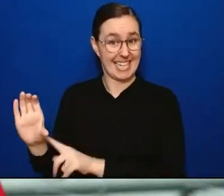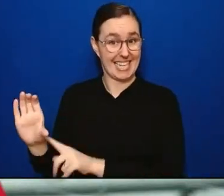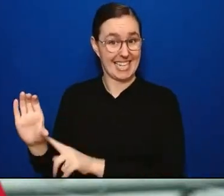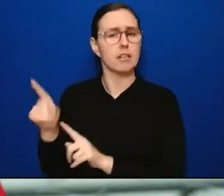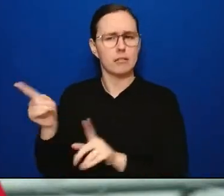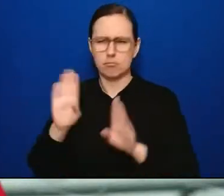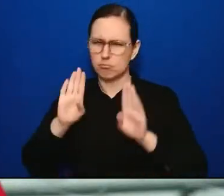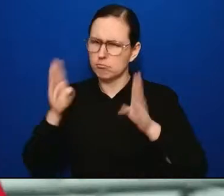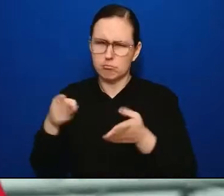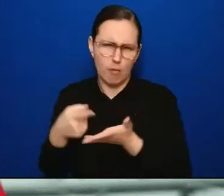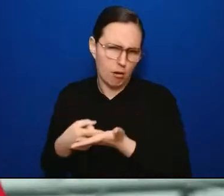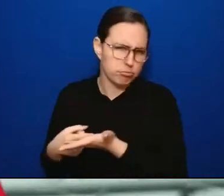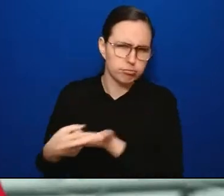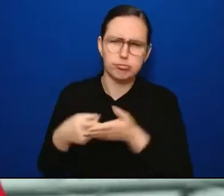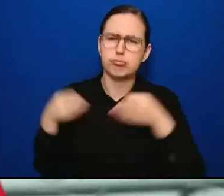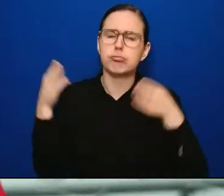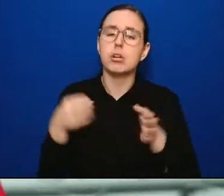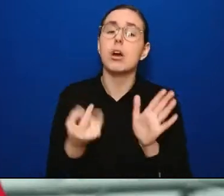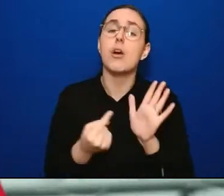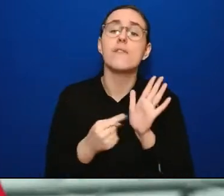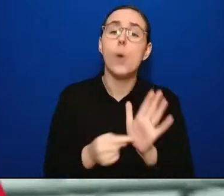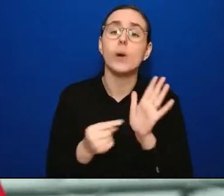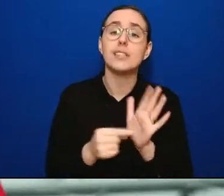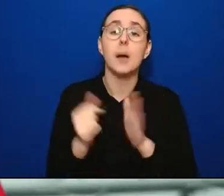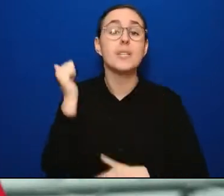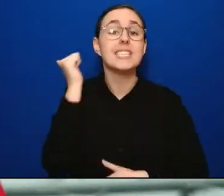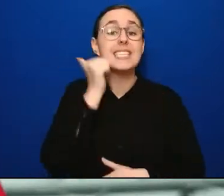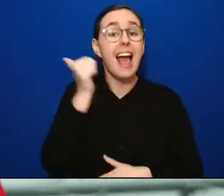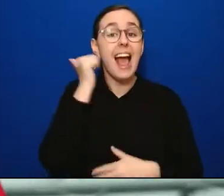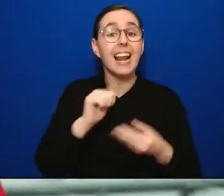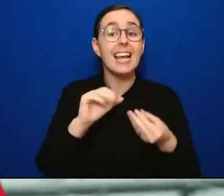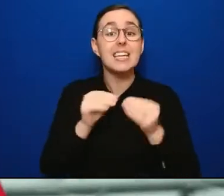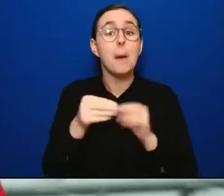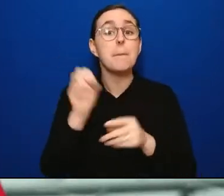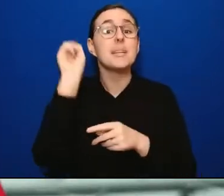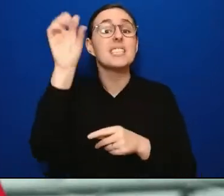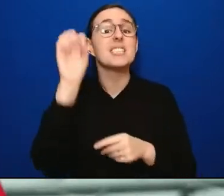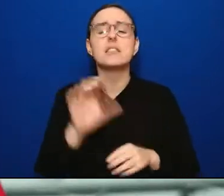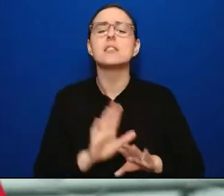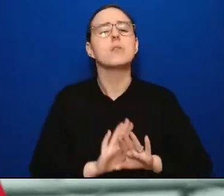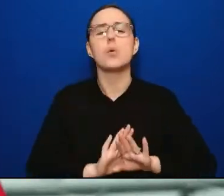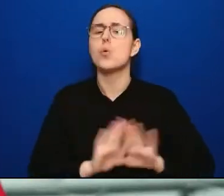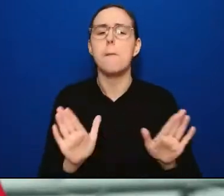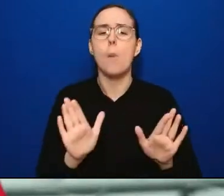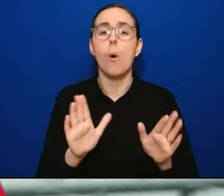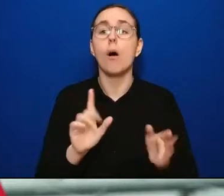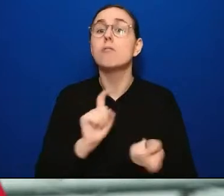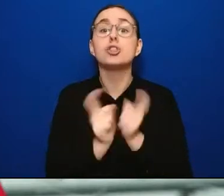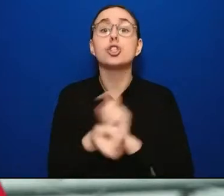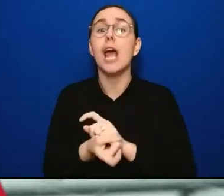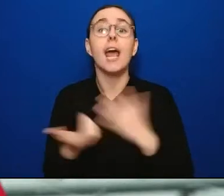number of different things. We are going to be moving to a weekly report rather than the